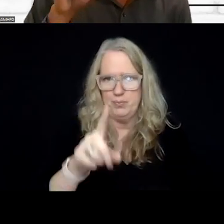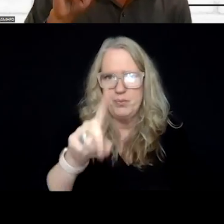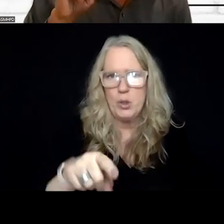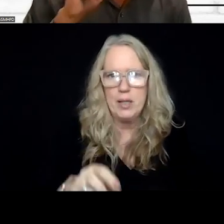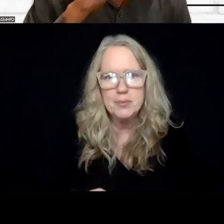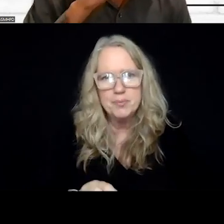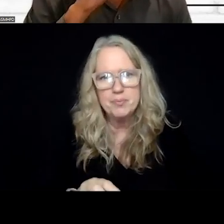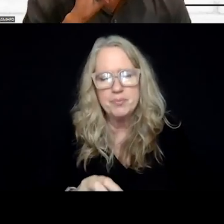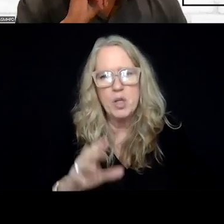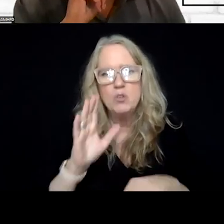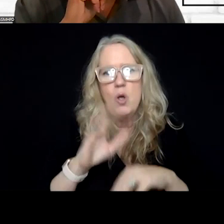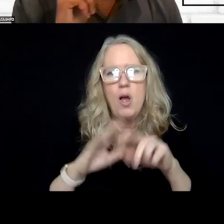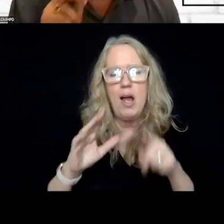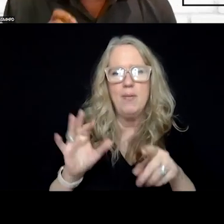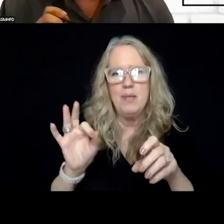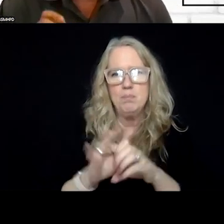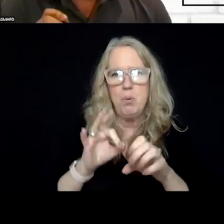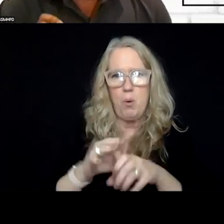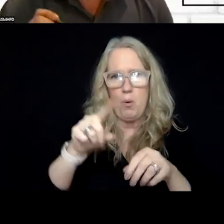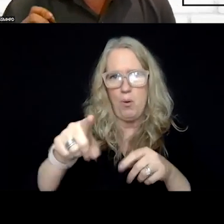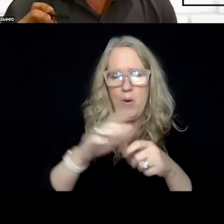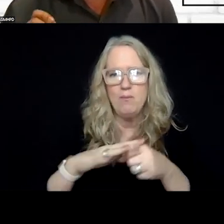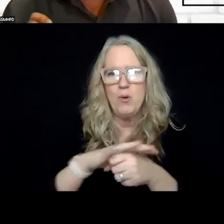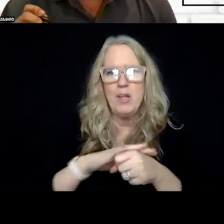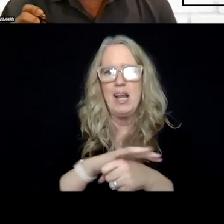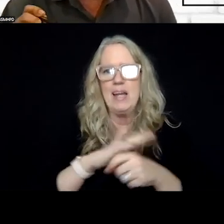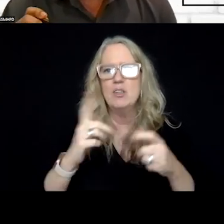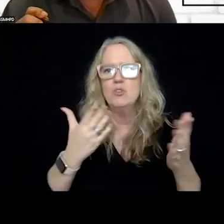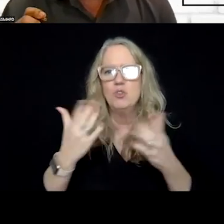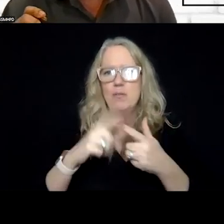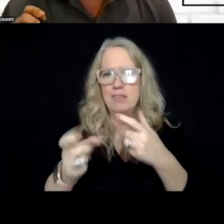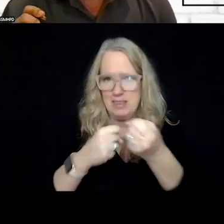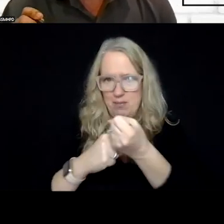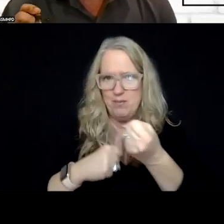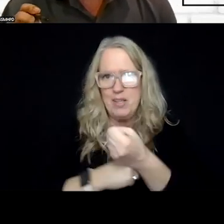ON THIS POLL, ARE LOCAL CRISIS SERVICES FUNDED THROUGH THE